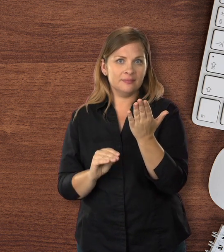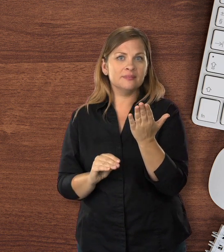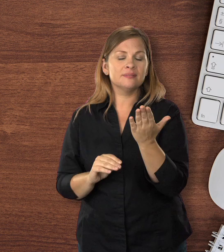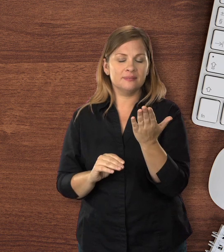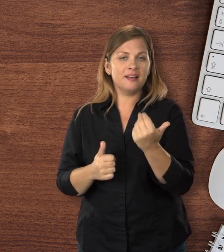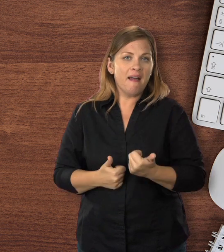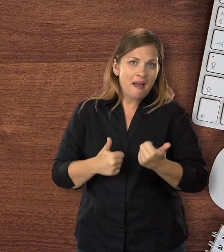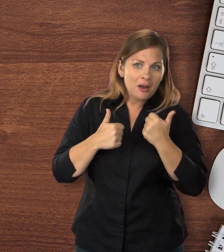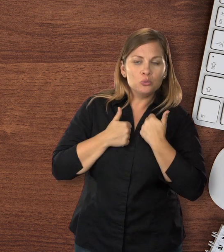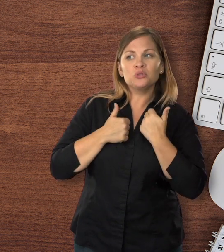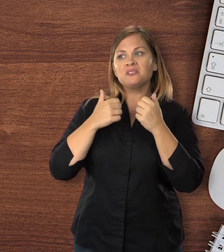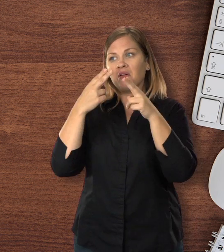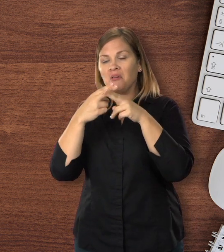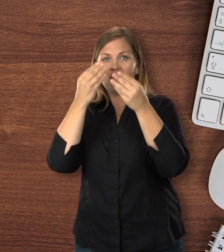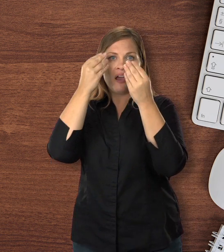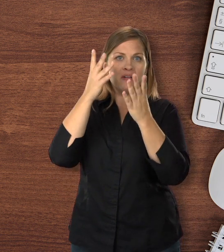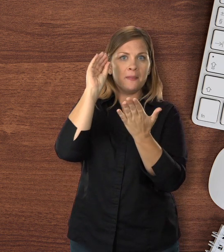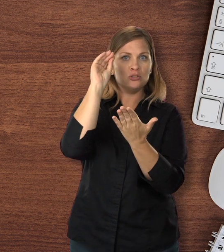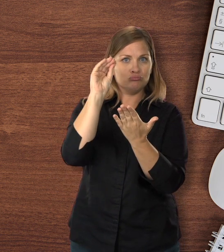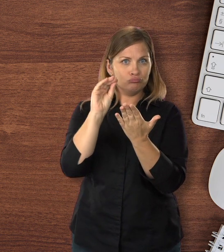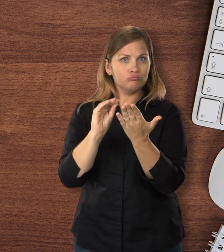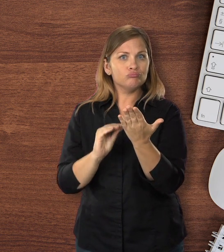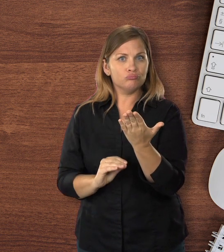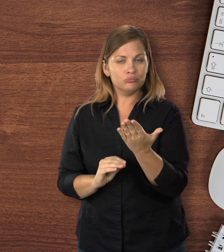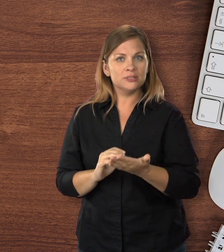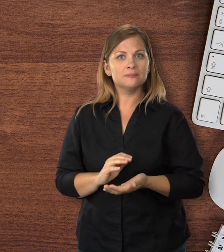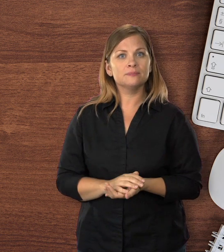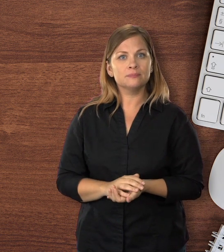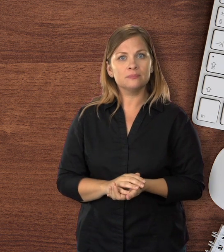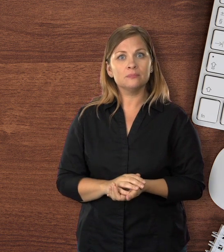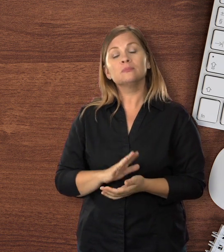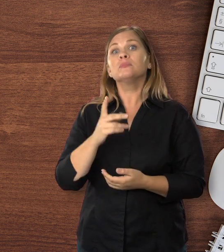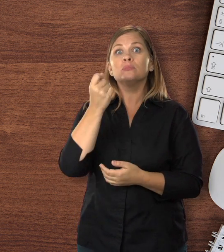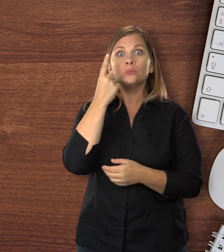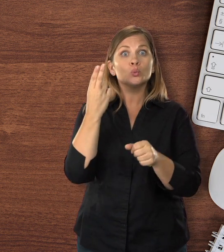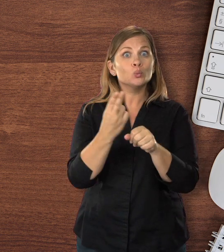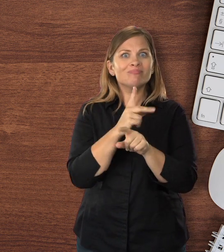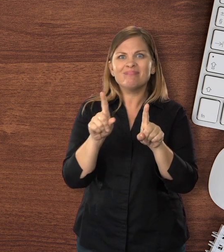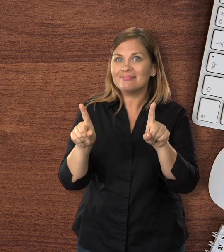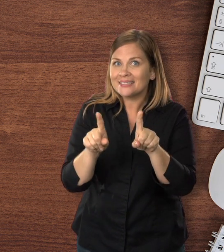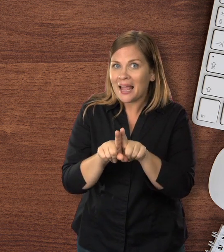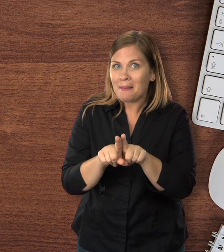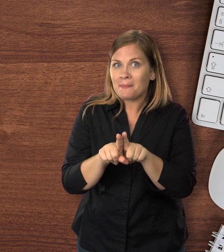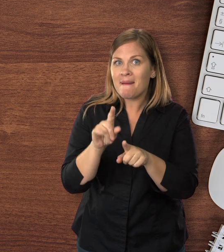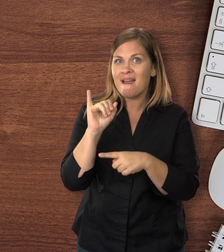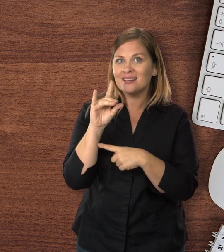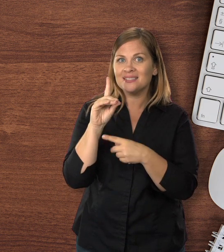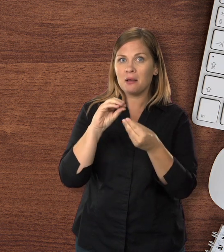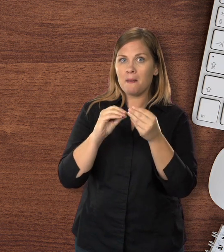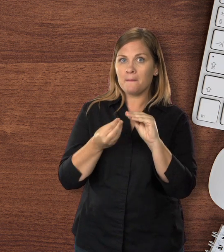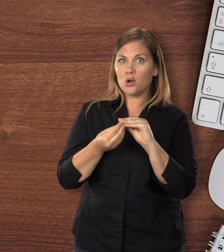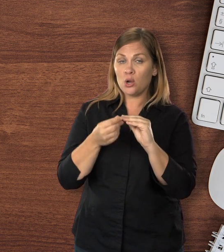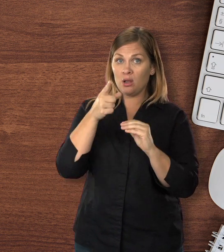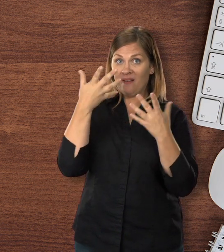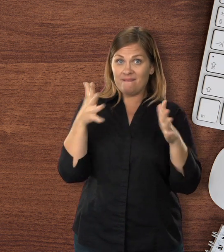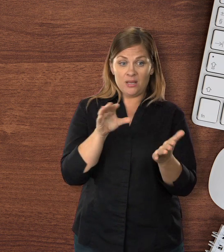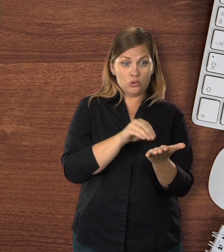There should be a label on the envelope with your name and home address. If there isn't, then fill in this information.